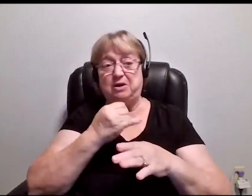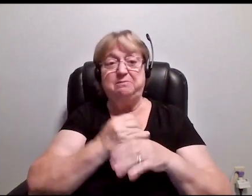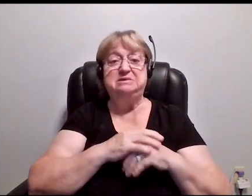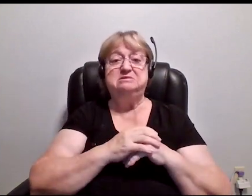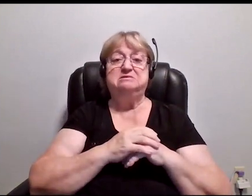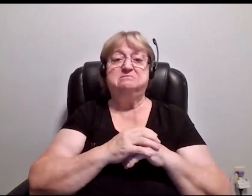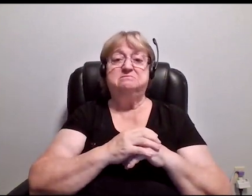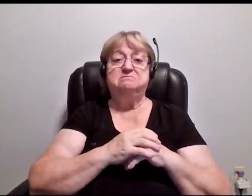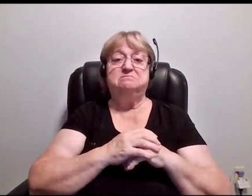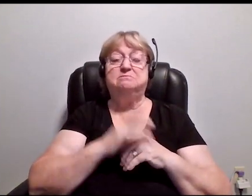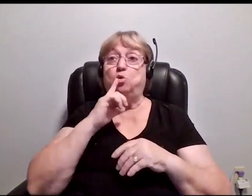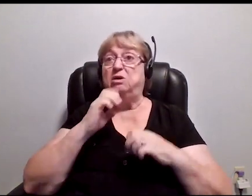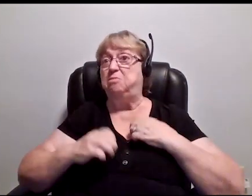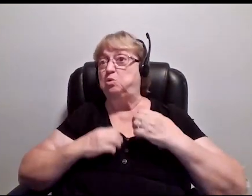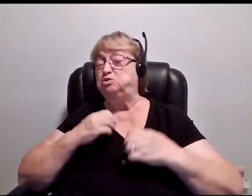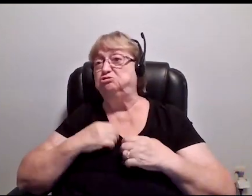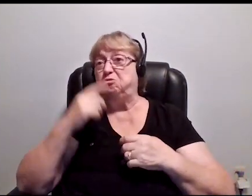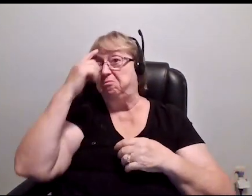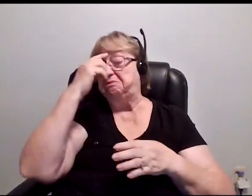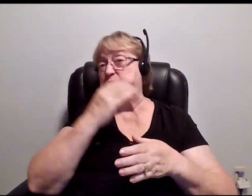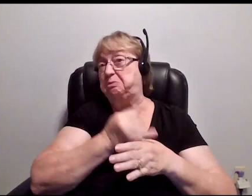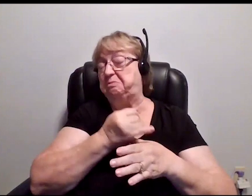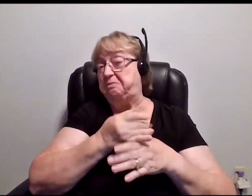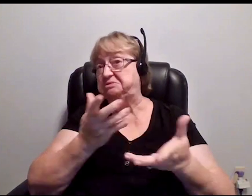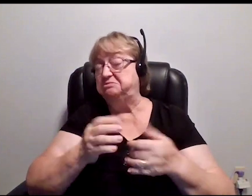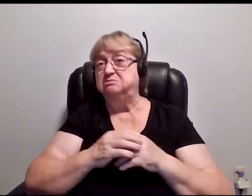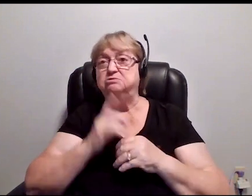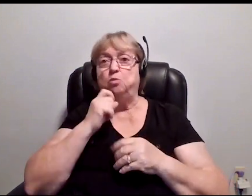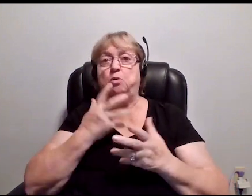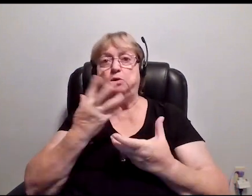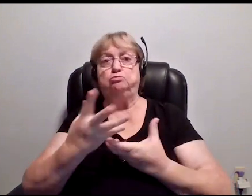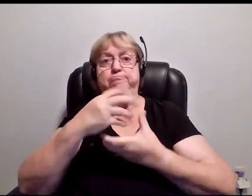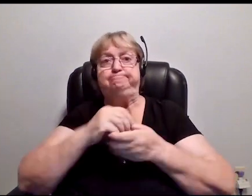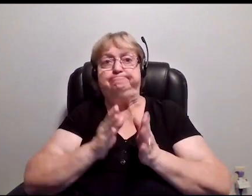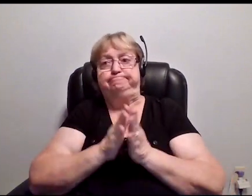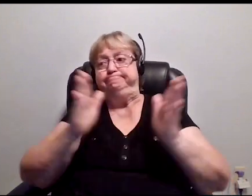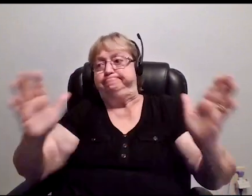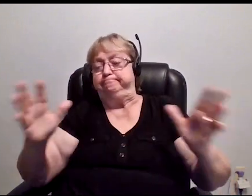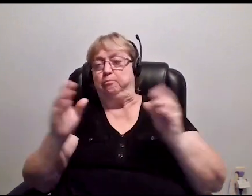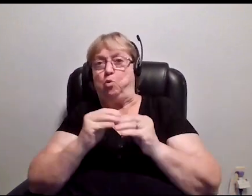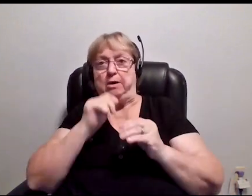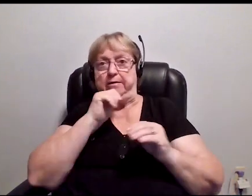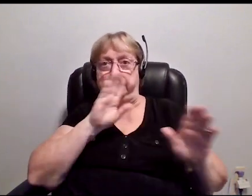a wider range of disabled learners rather than focusing on specific kinds.